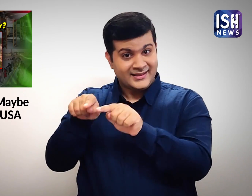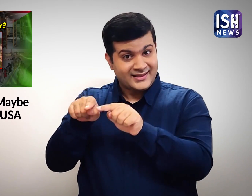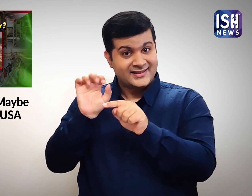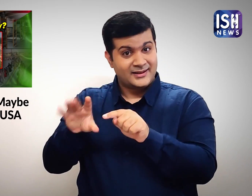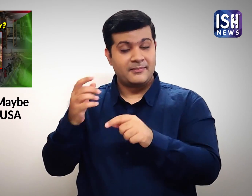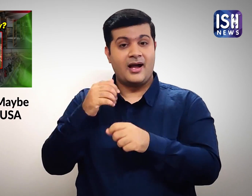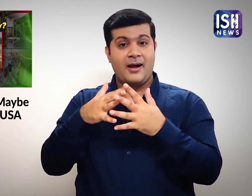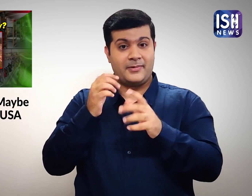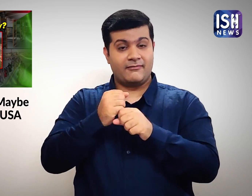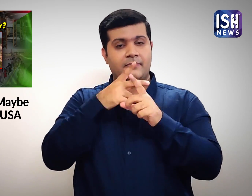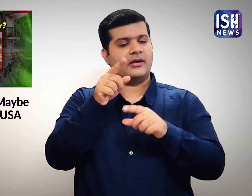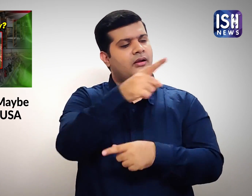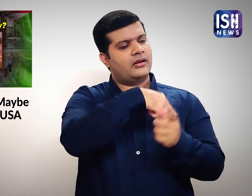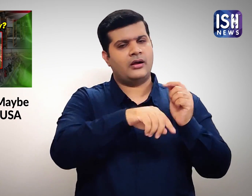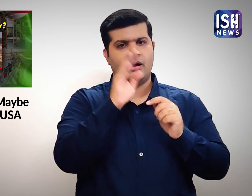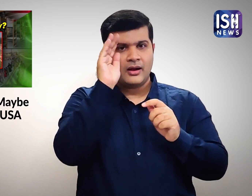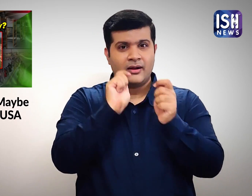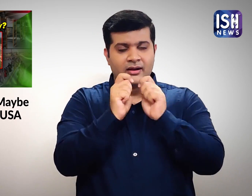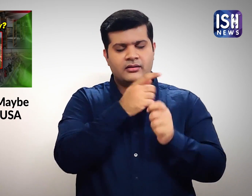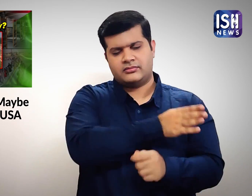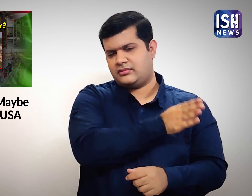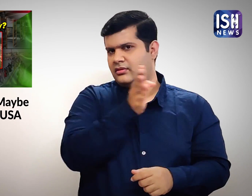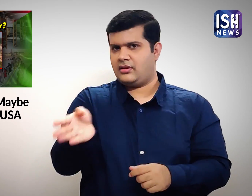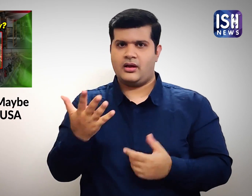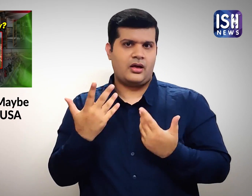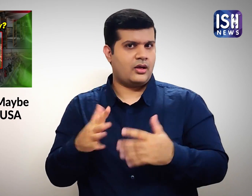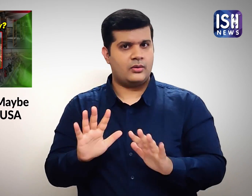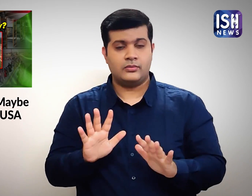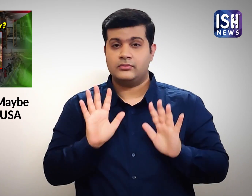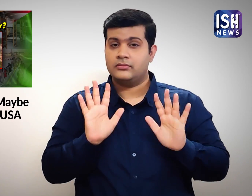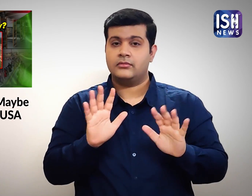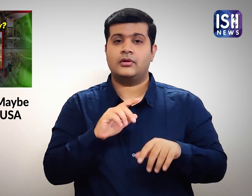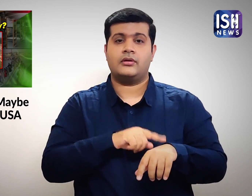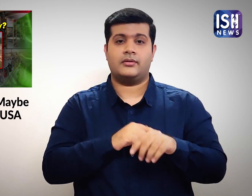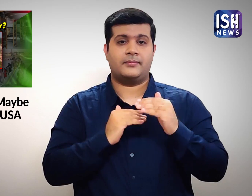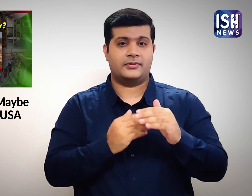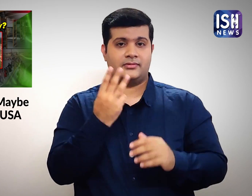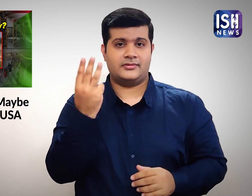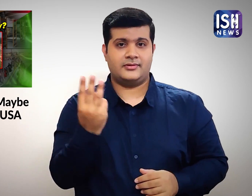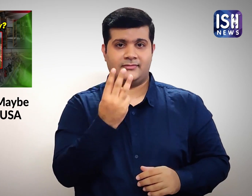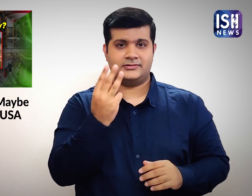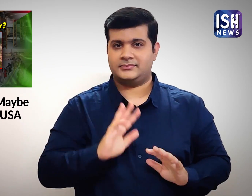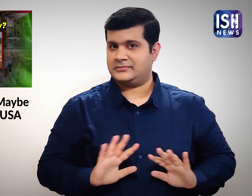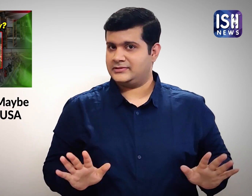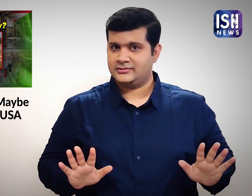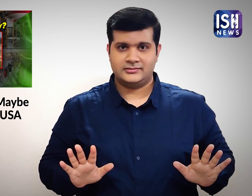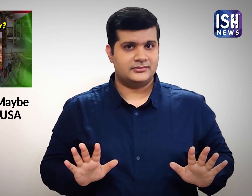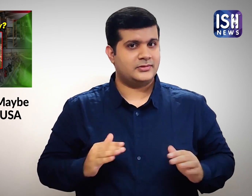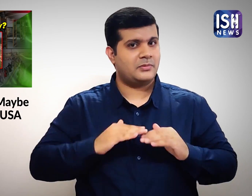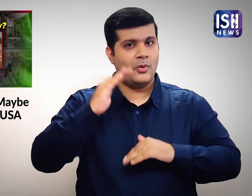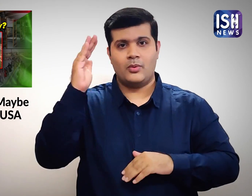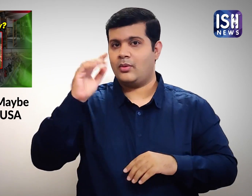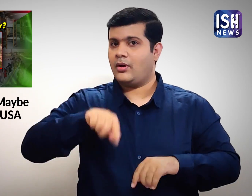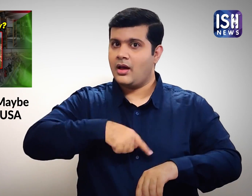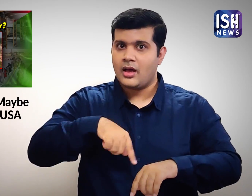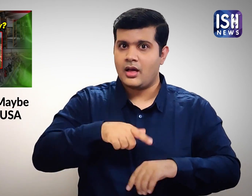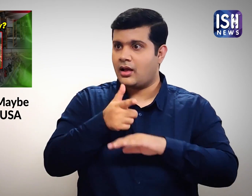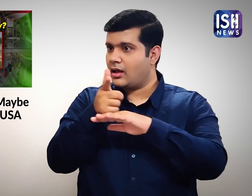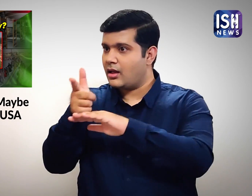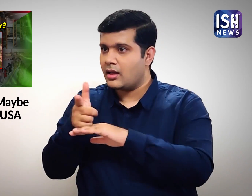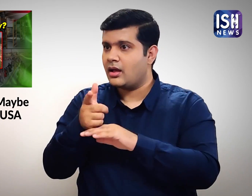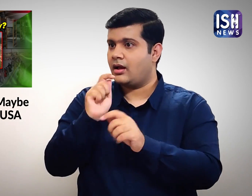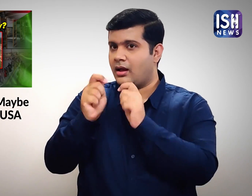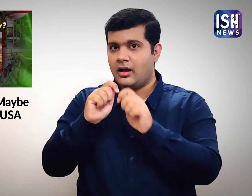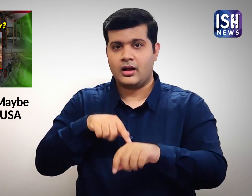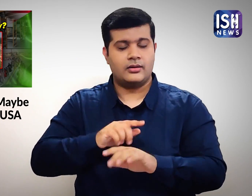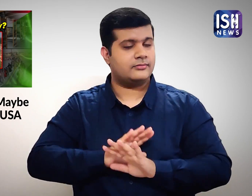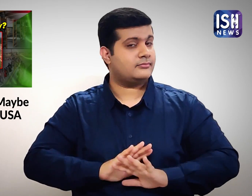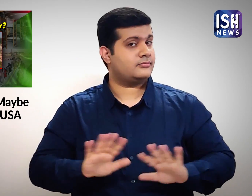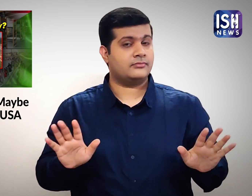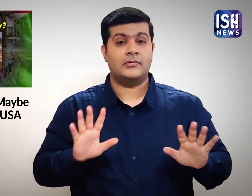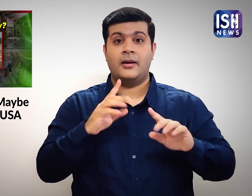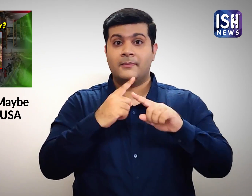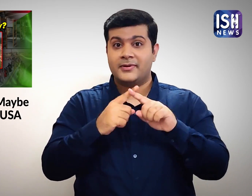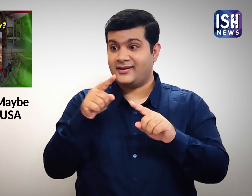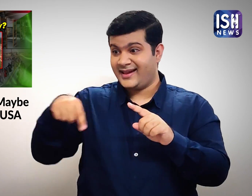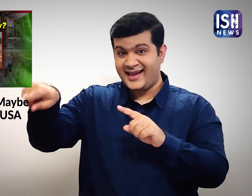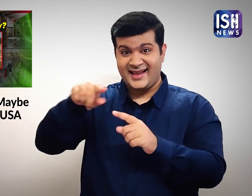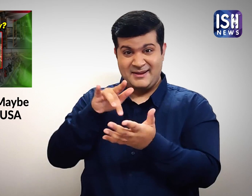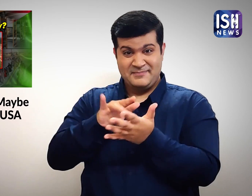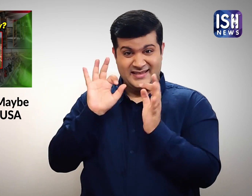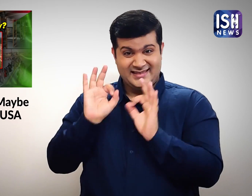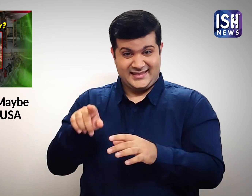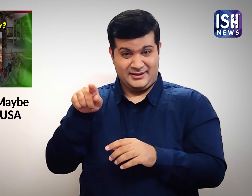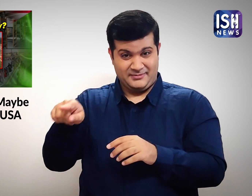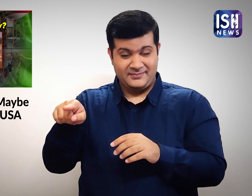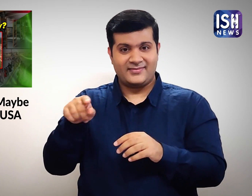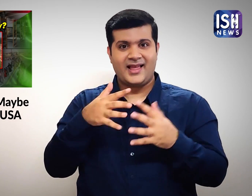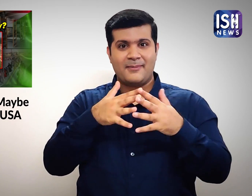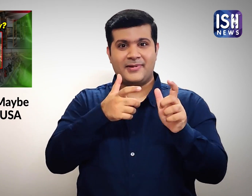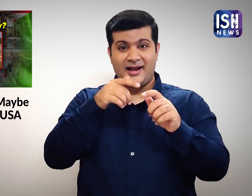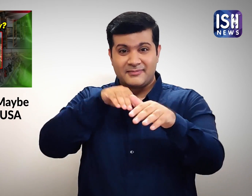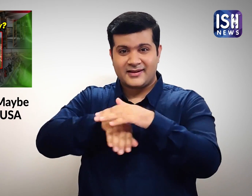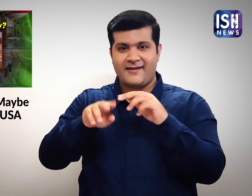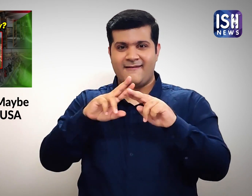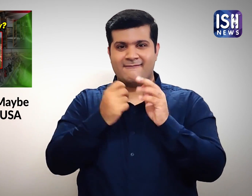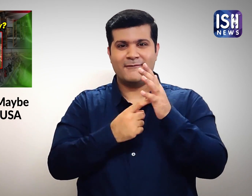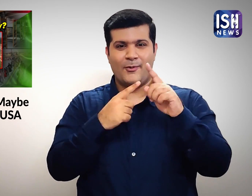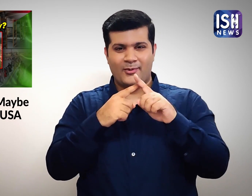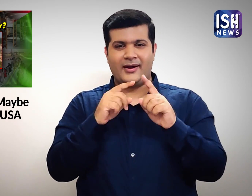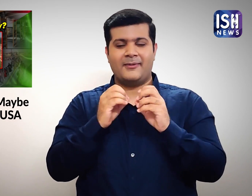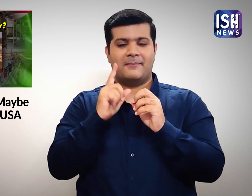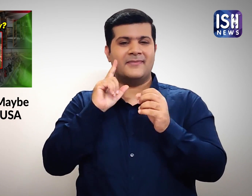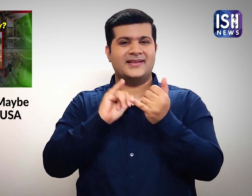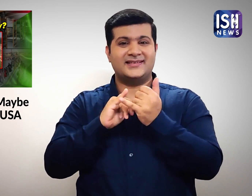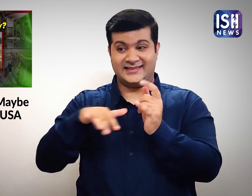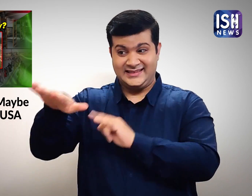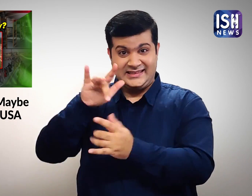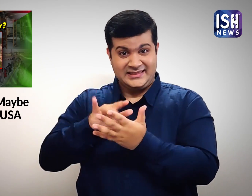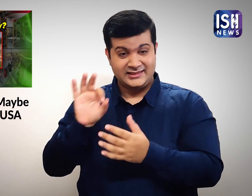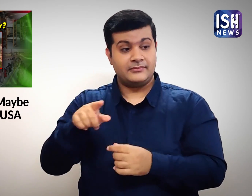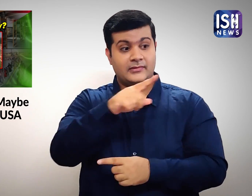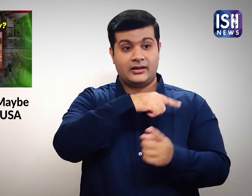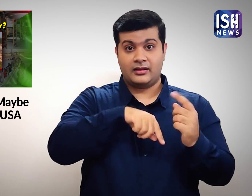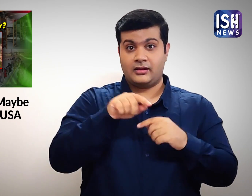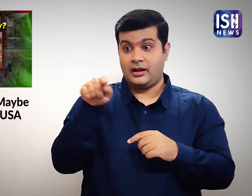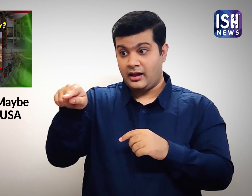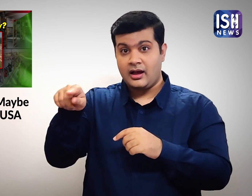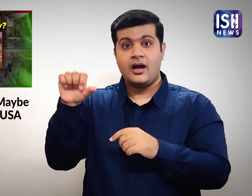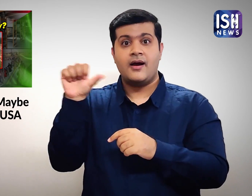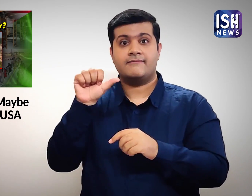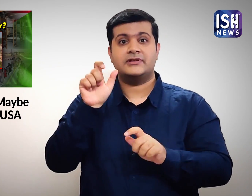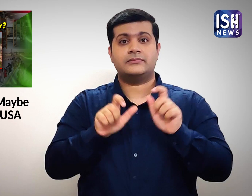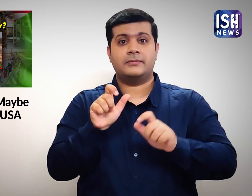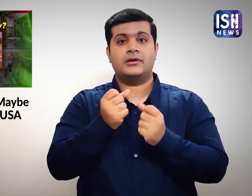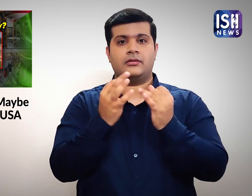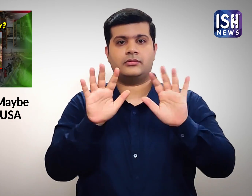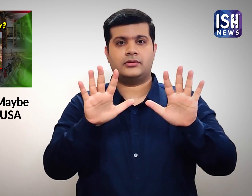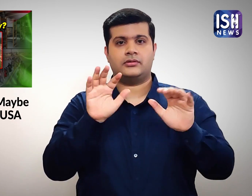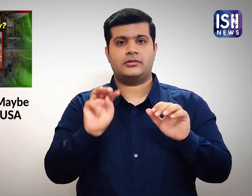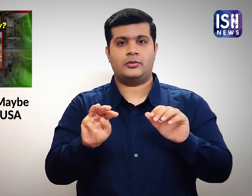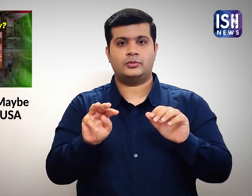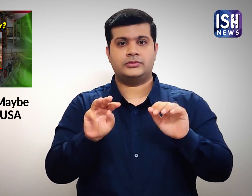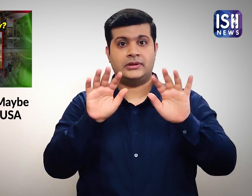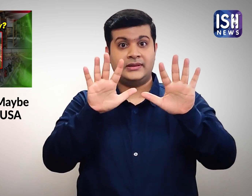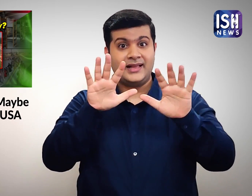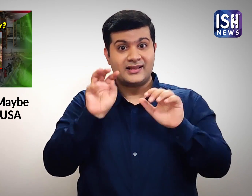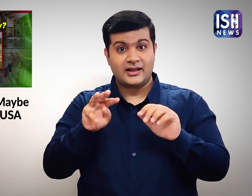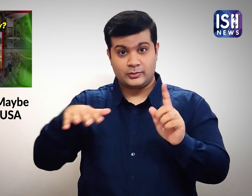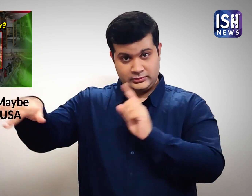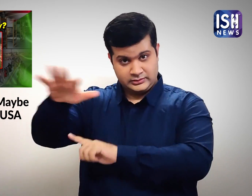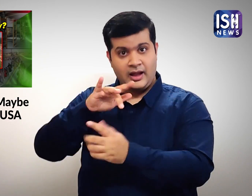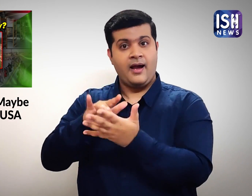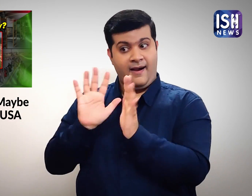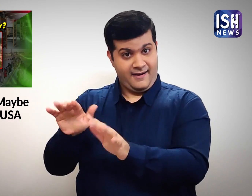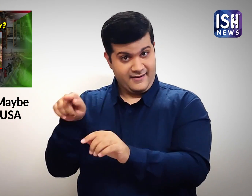The media were given a 3 hour tour of the base where 10,000 Afghani people are living at Fort Bliss.